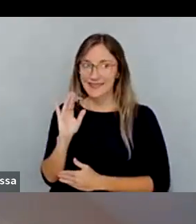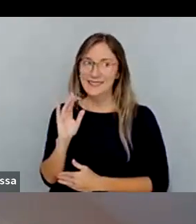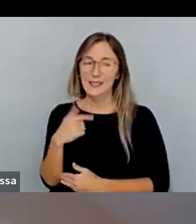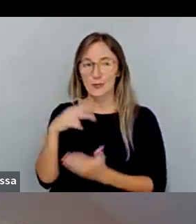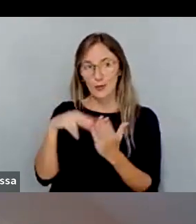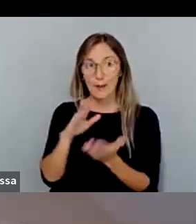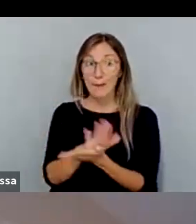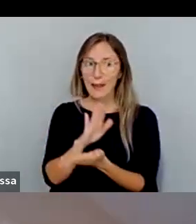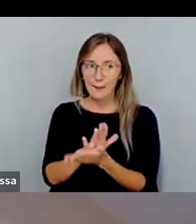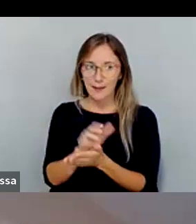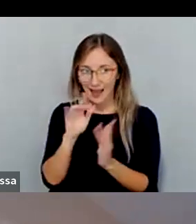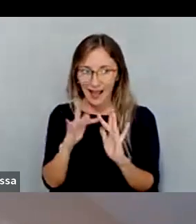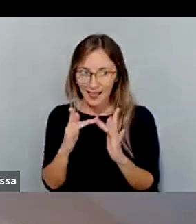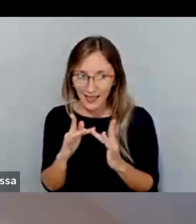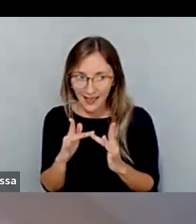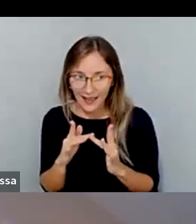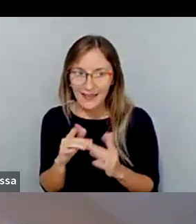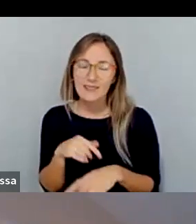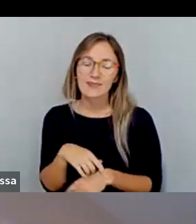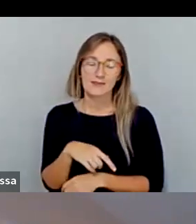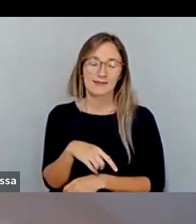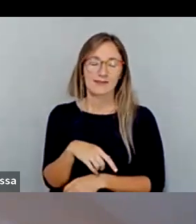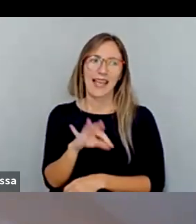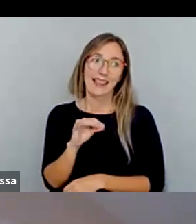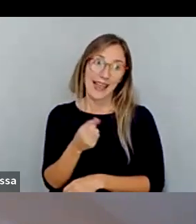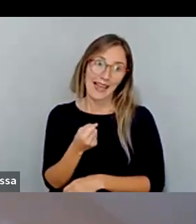For those of you who don't know, there like many magazines